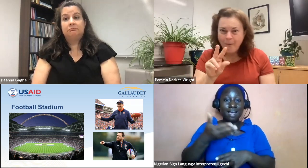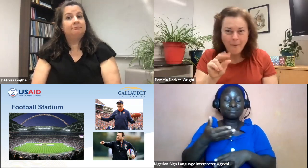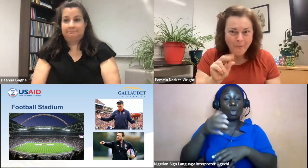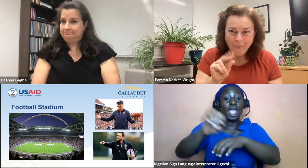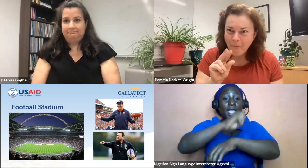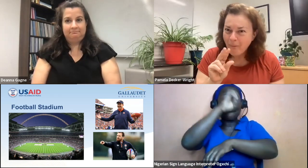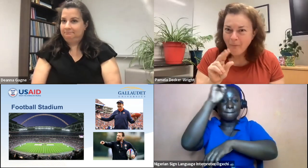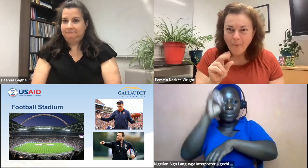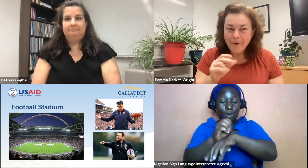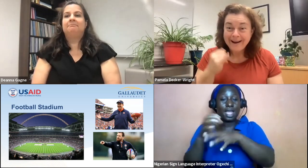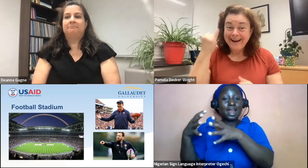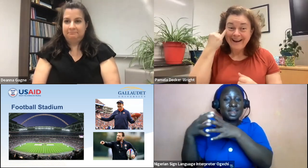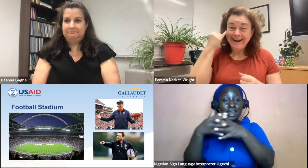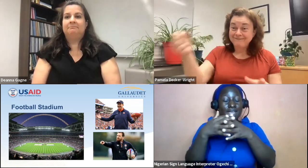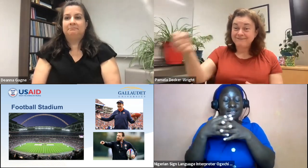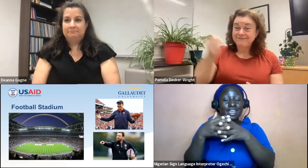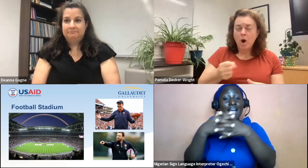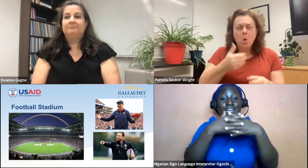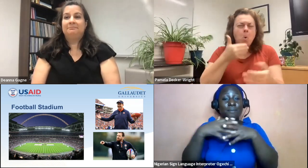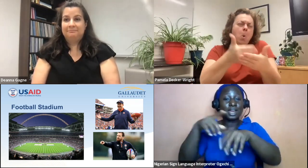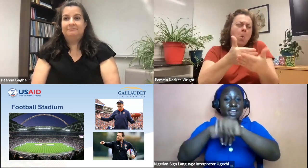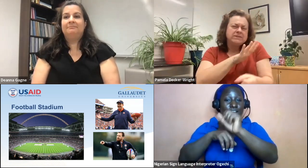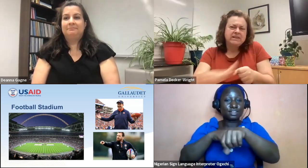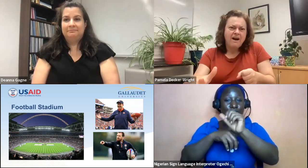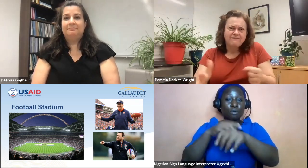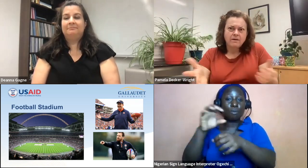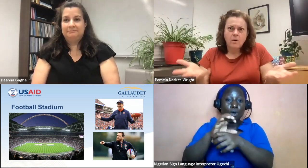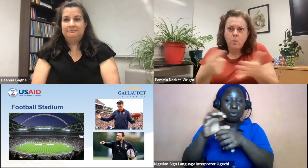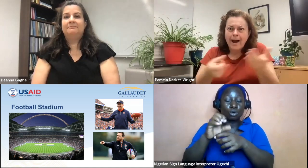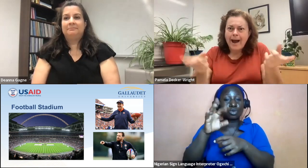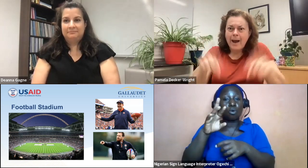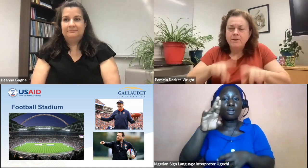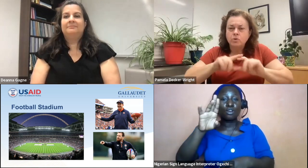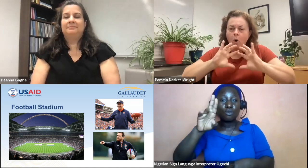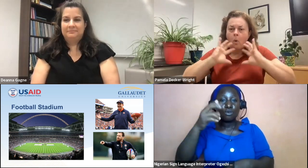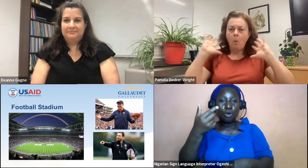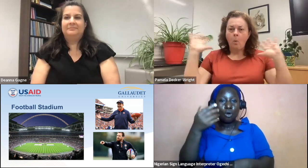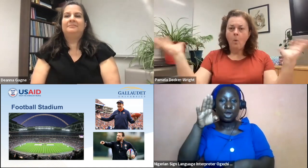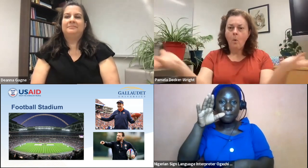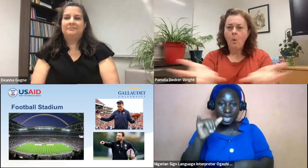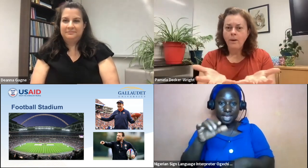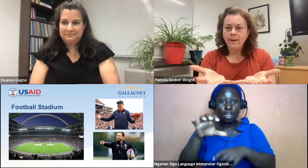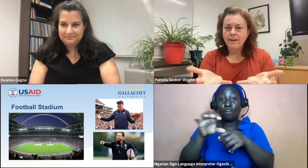You might say it's close enough. It's actually a completely different world. It's completely different. So close enough doesn't count